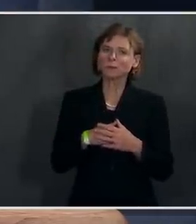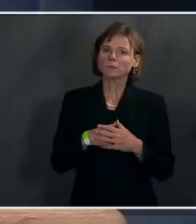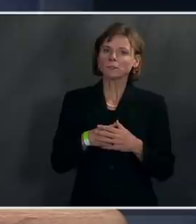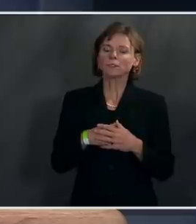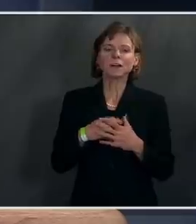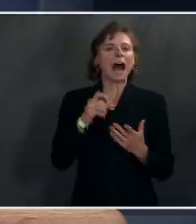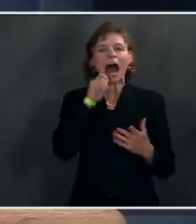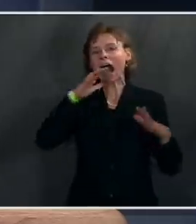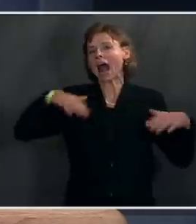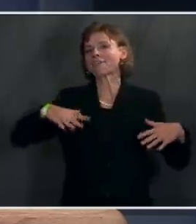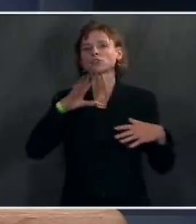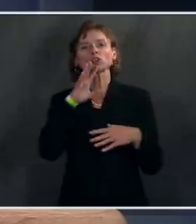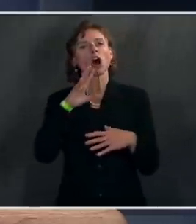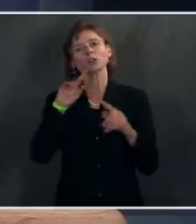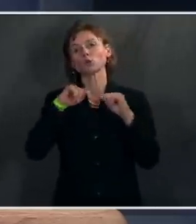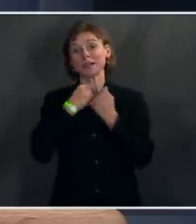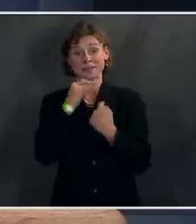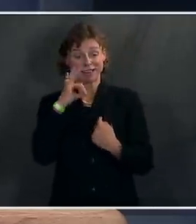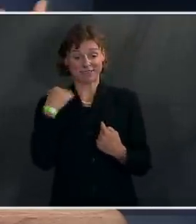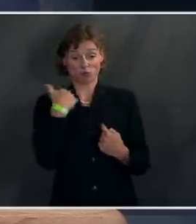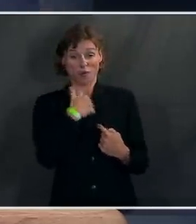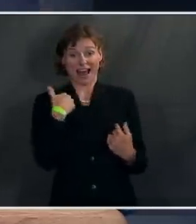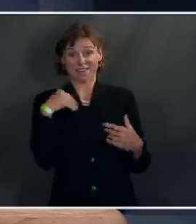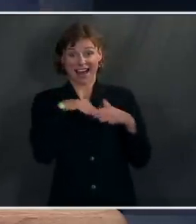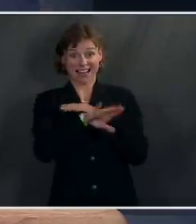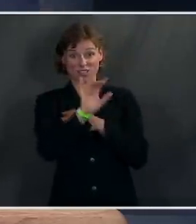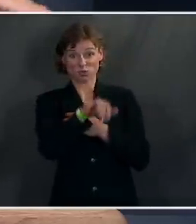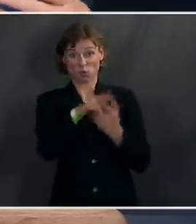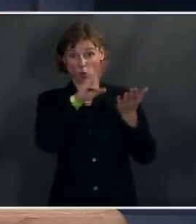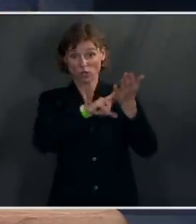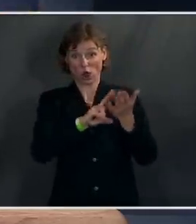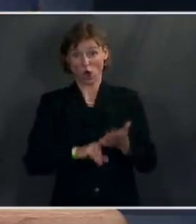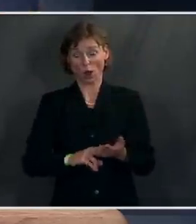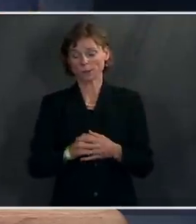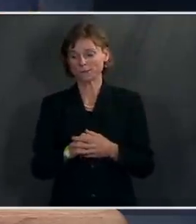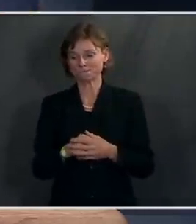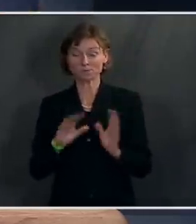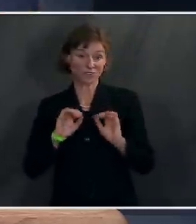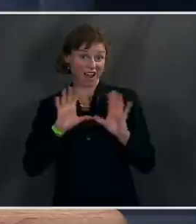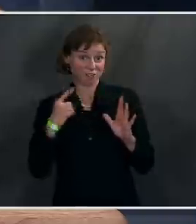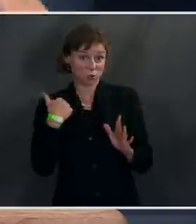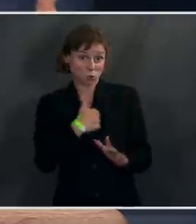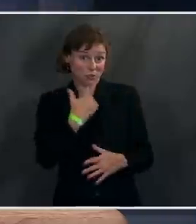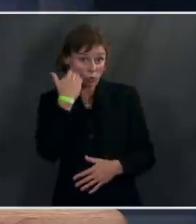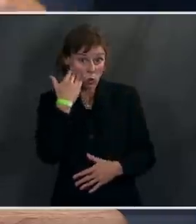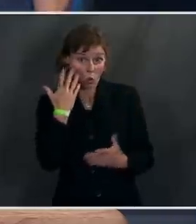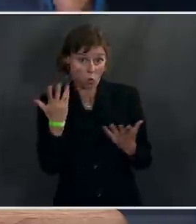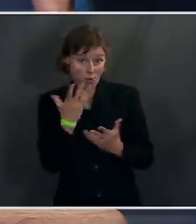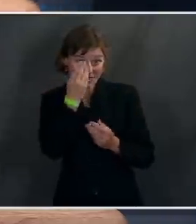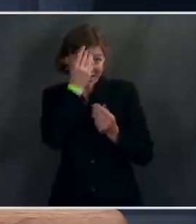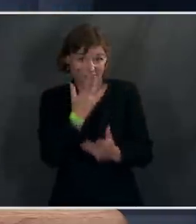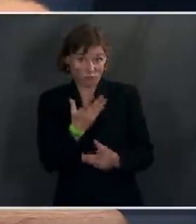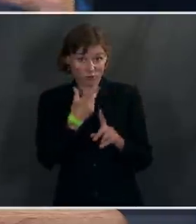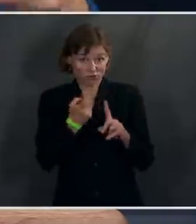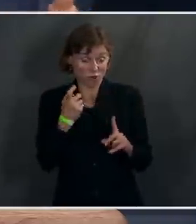on whether we even have access to those logs. I mean, we obviously know what information is put in from visits people who come to visit.